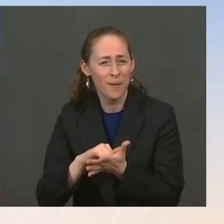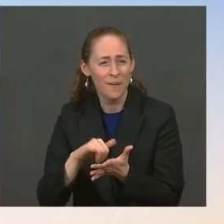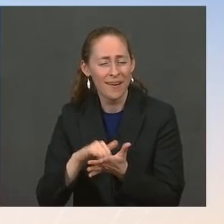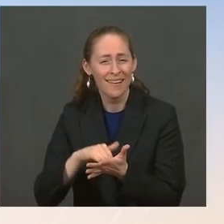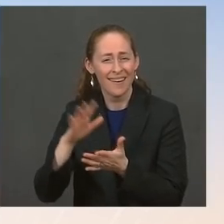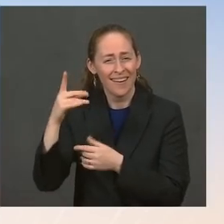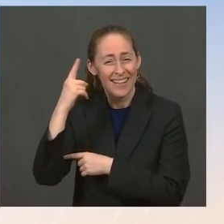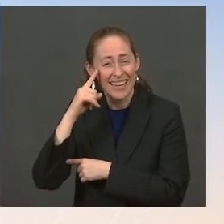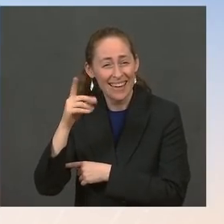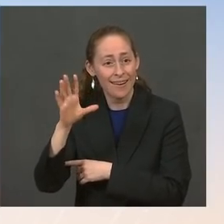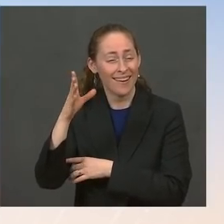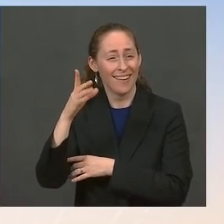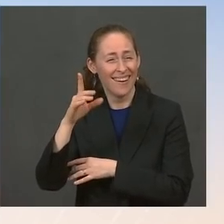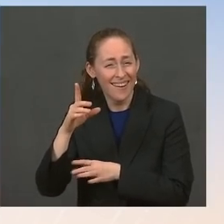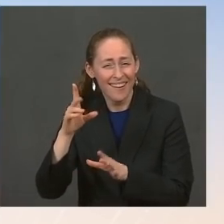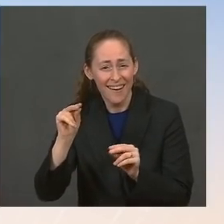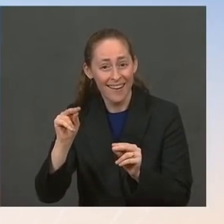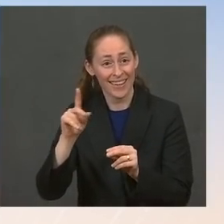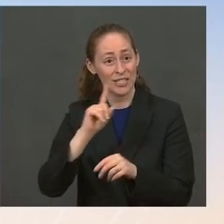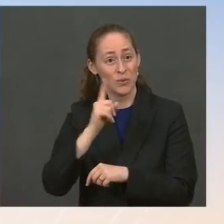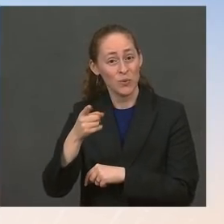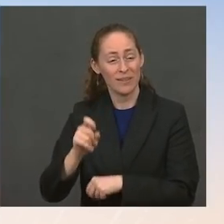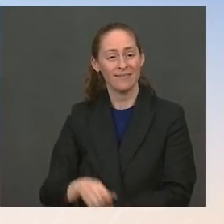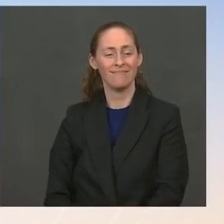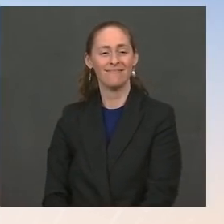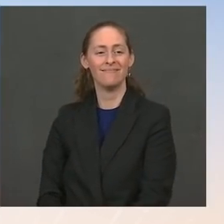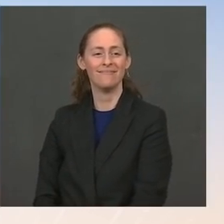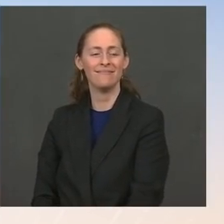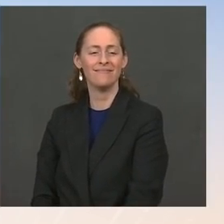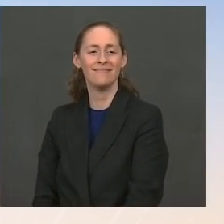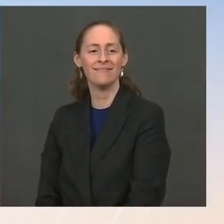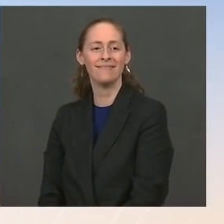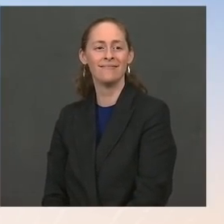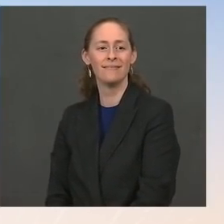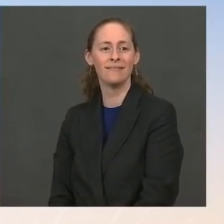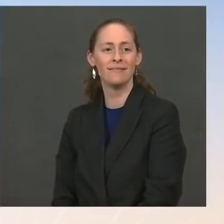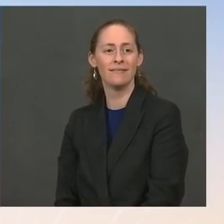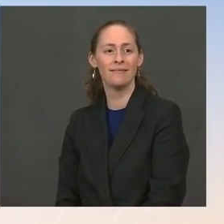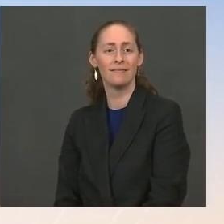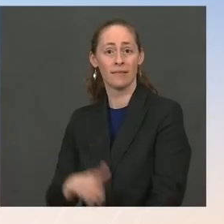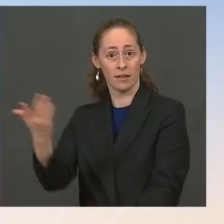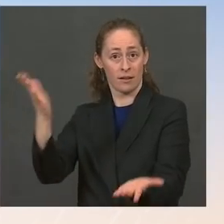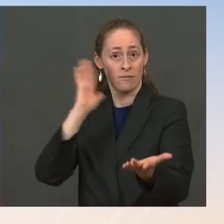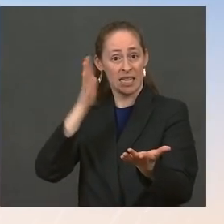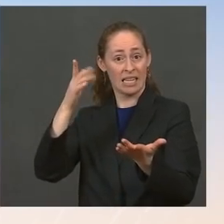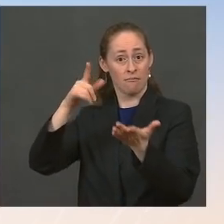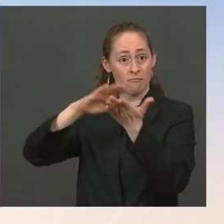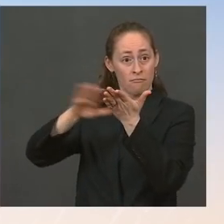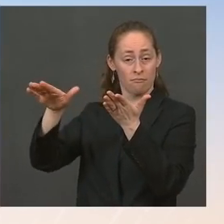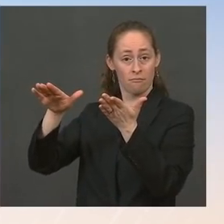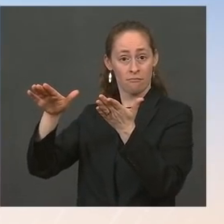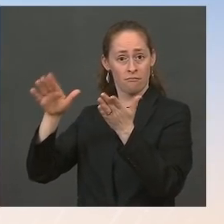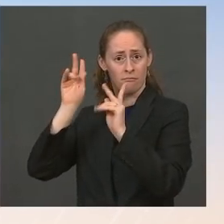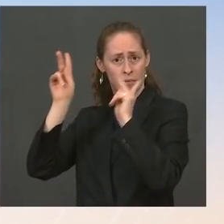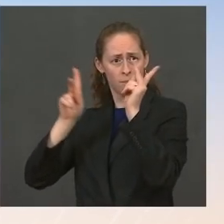The Press: On the turkeys, are any humans going to be pardoned by President Biden? There are people who are serving life in prison for marijiuana who want him to honor his commitment